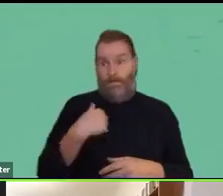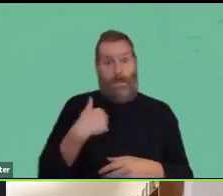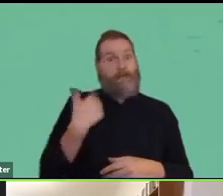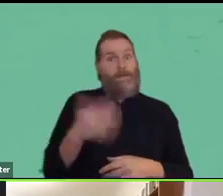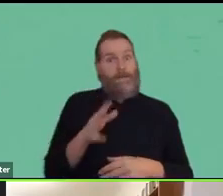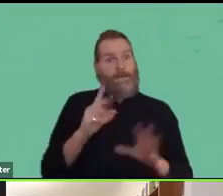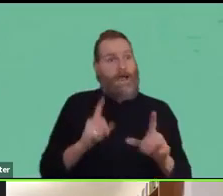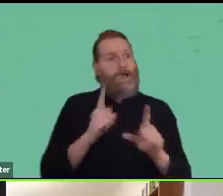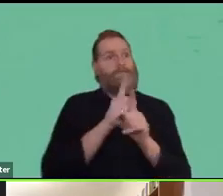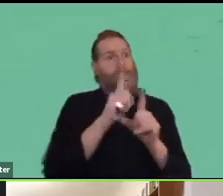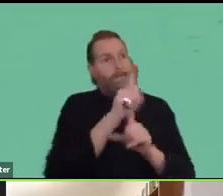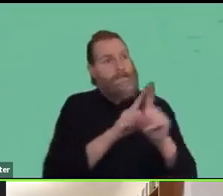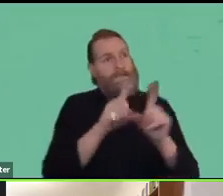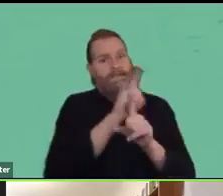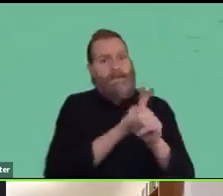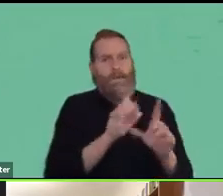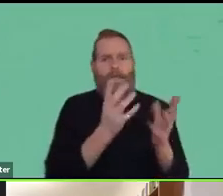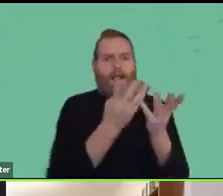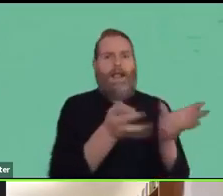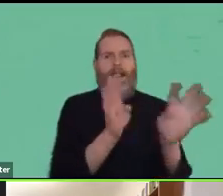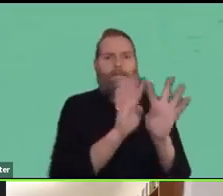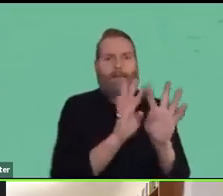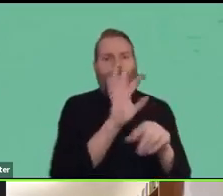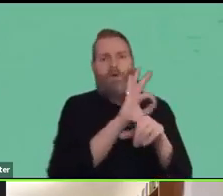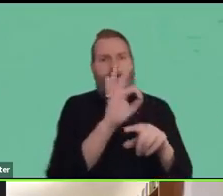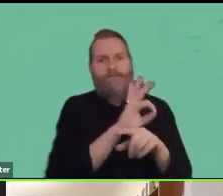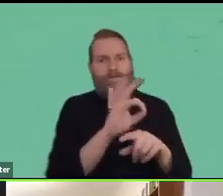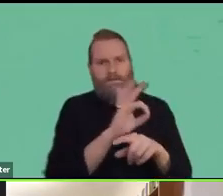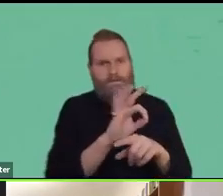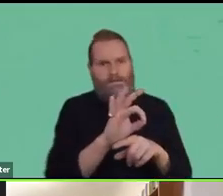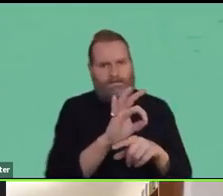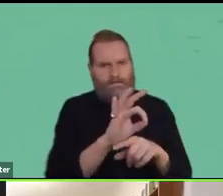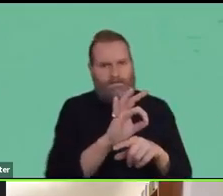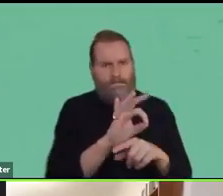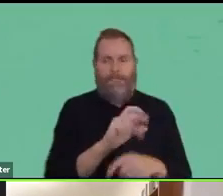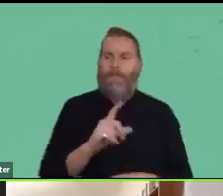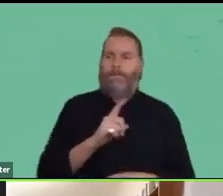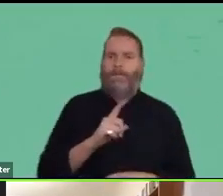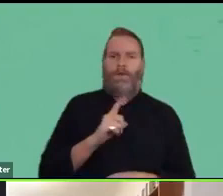Rishi Sunak delivered his announcement but we've met the Cabinet Office to say right